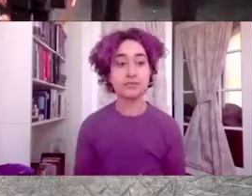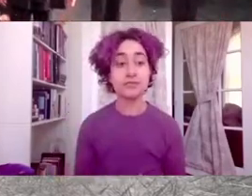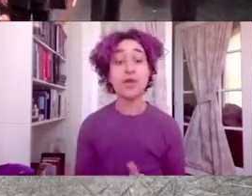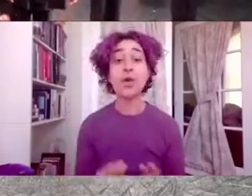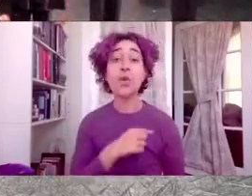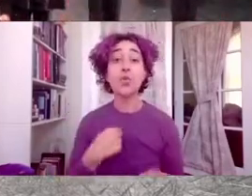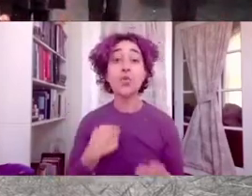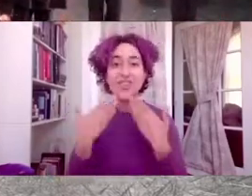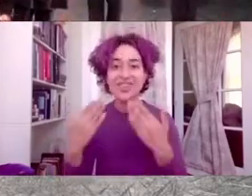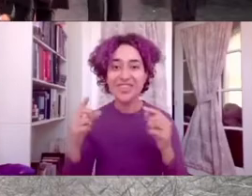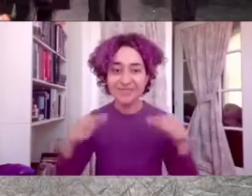We thank you.